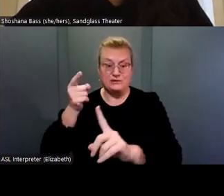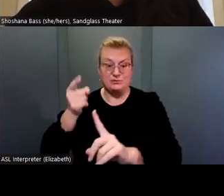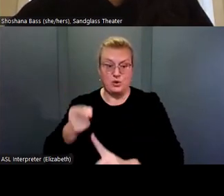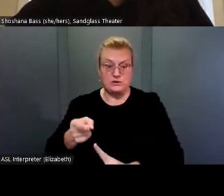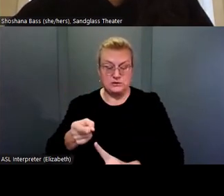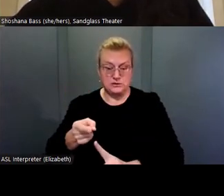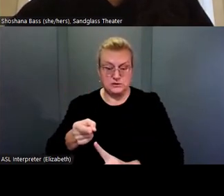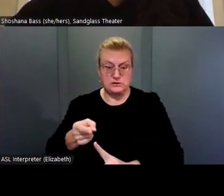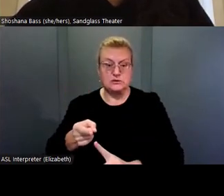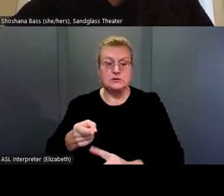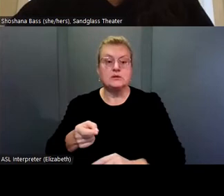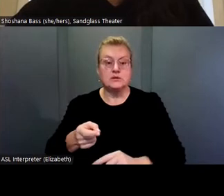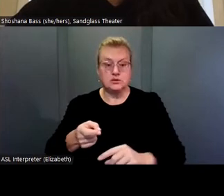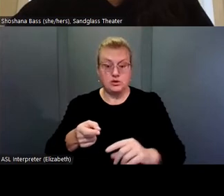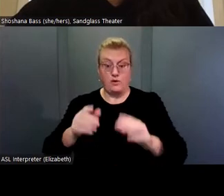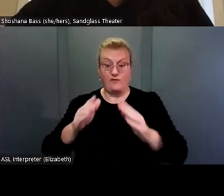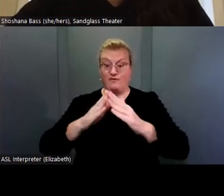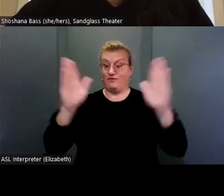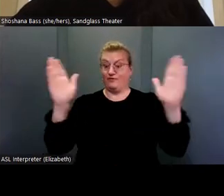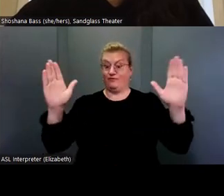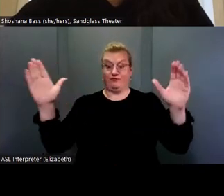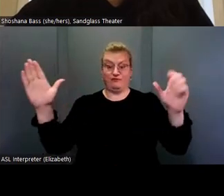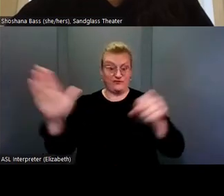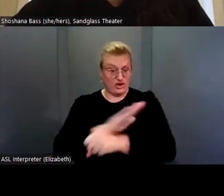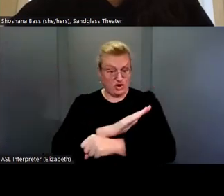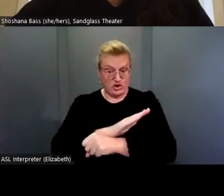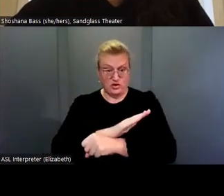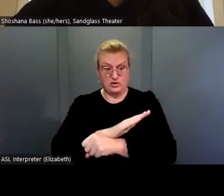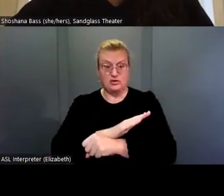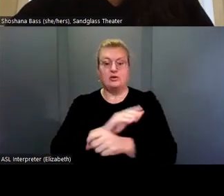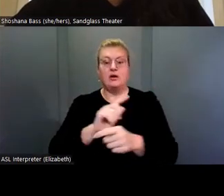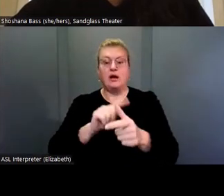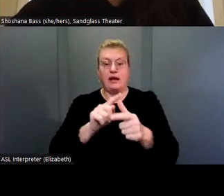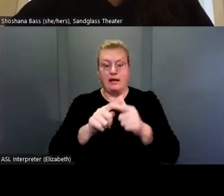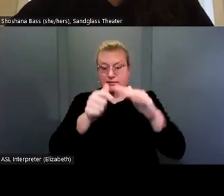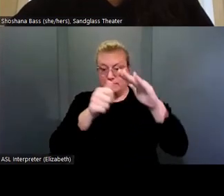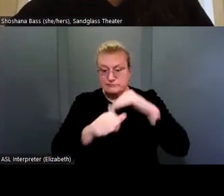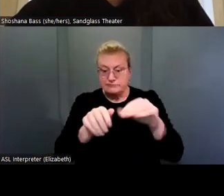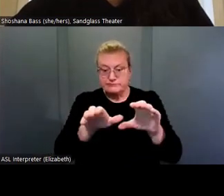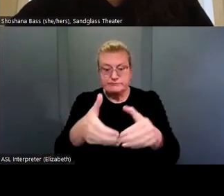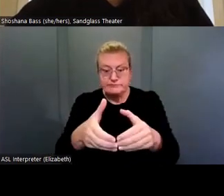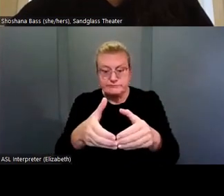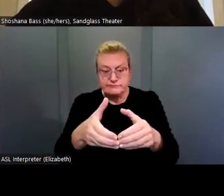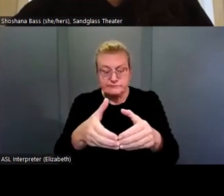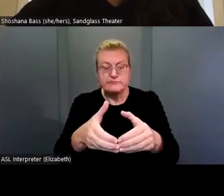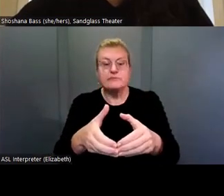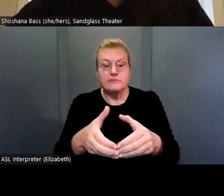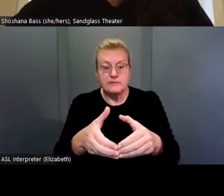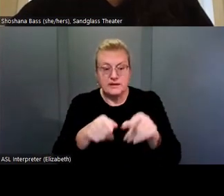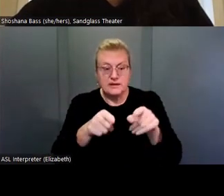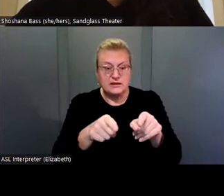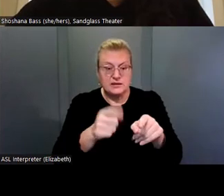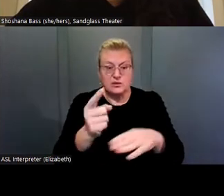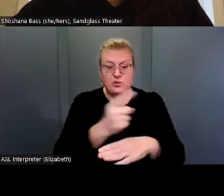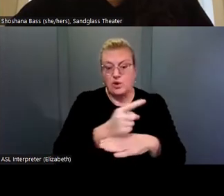So, like, here's the full blown thing, and then here's the smaller version, here's the thing with just the week long residency,